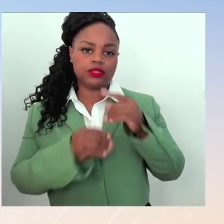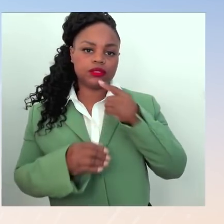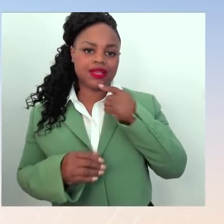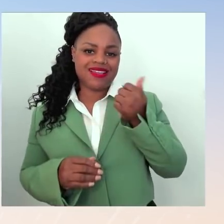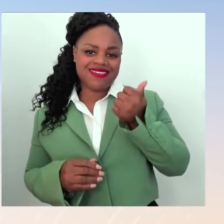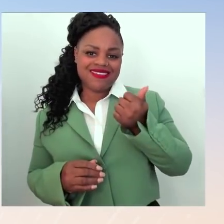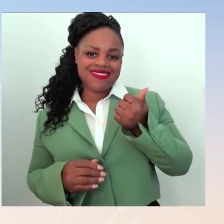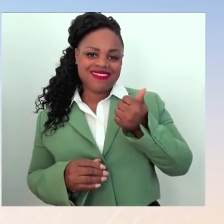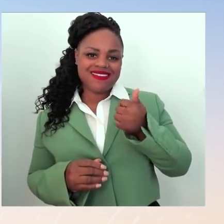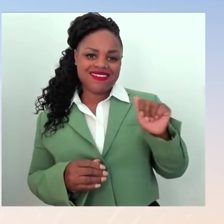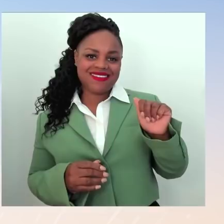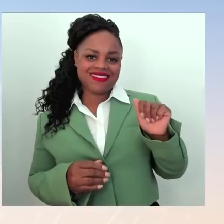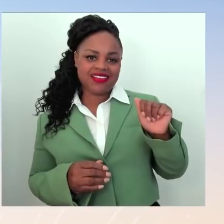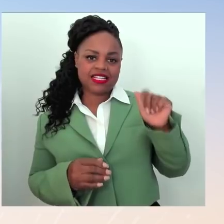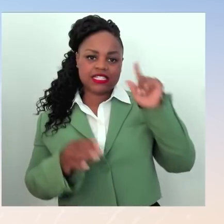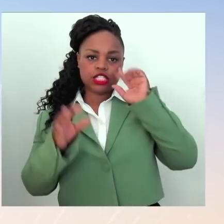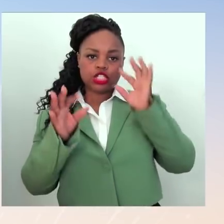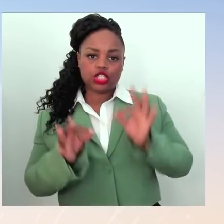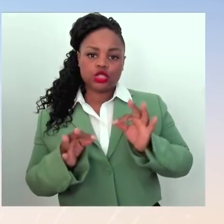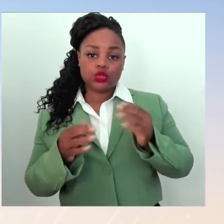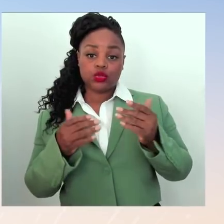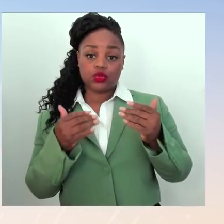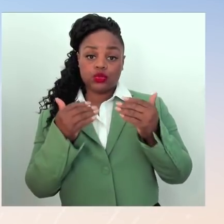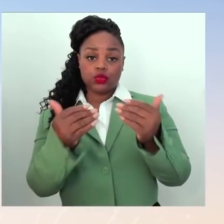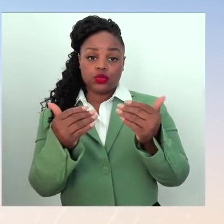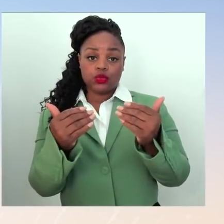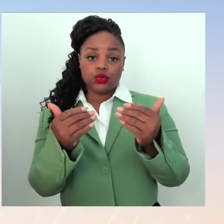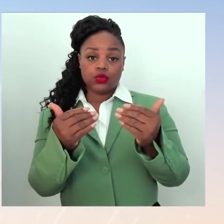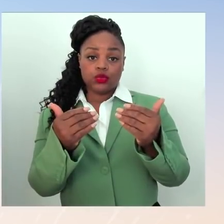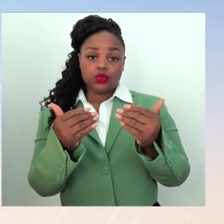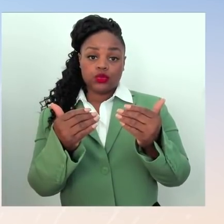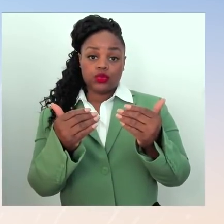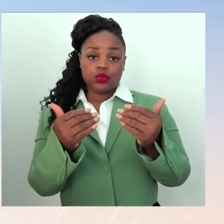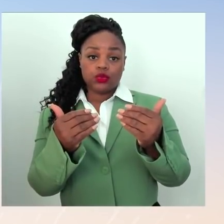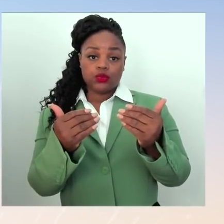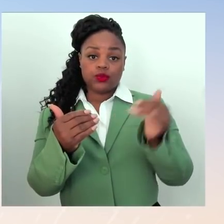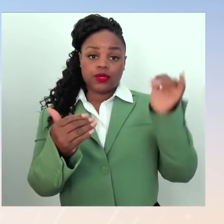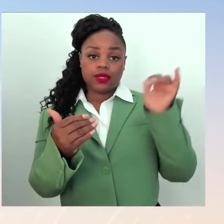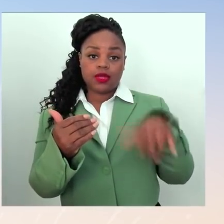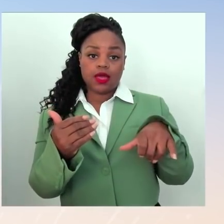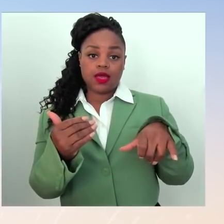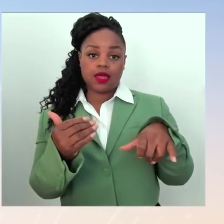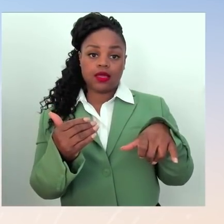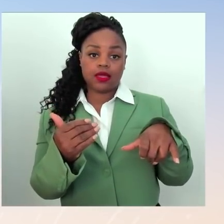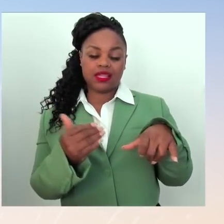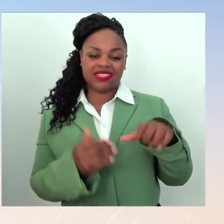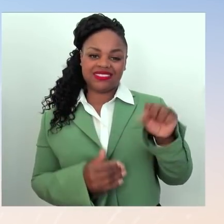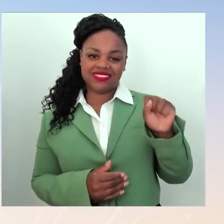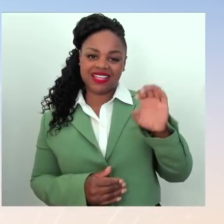as a participation in the armed conflict. That very second, we will view them as participants…and it would not matter what members they are."